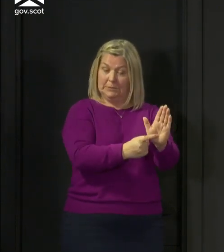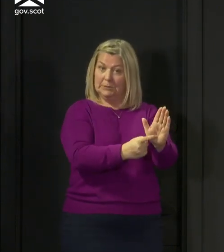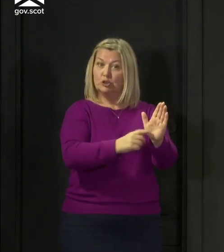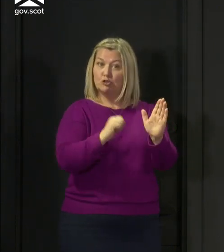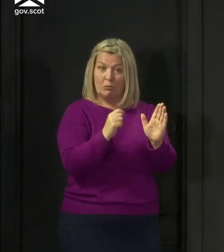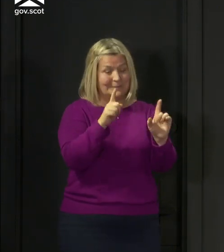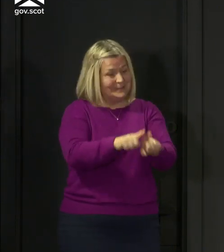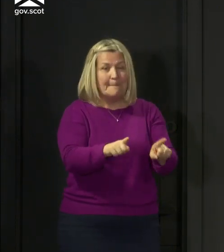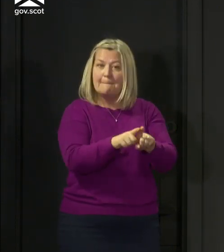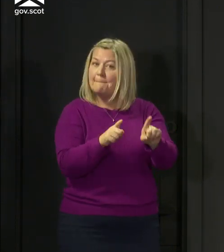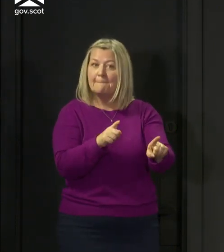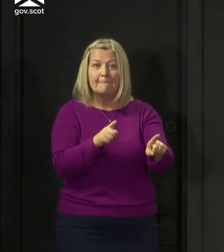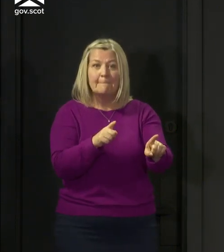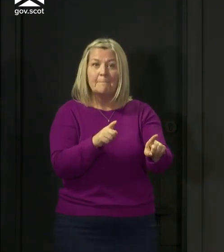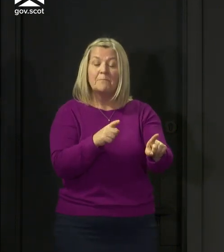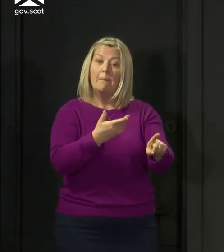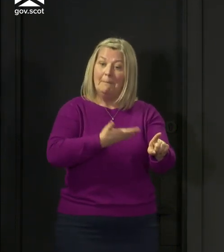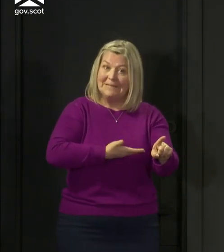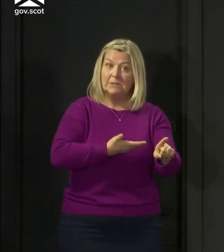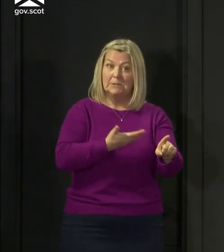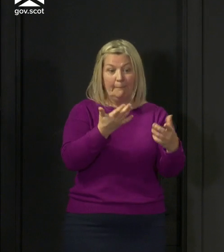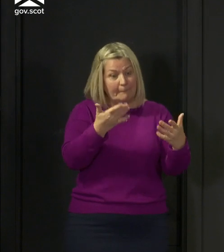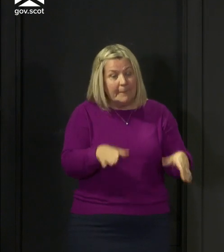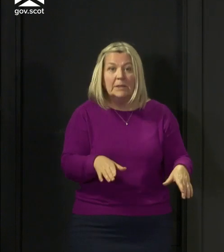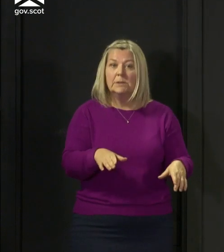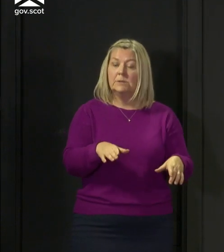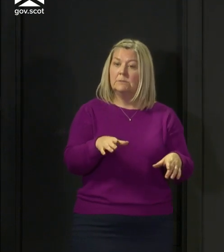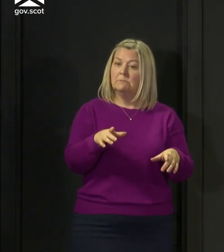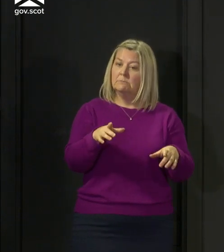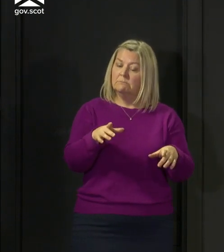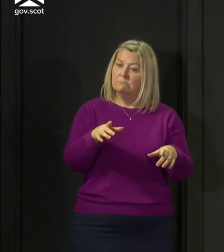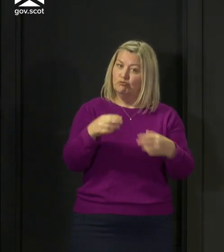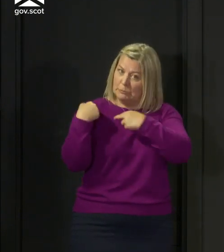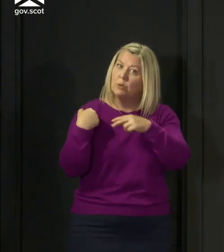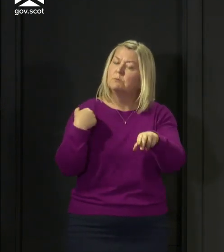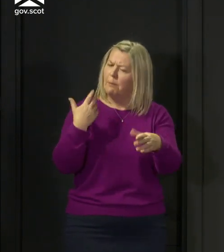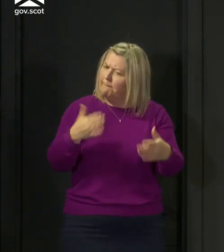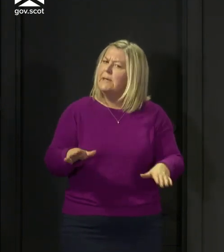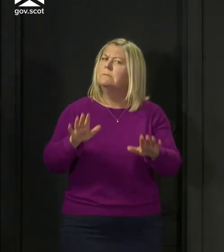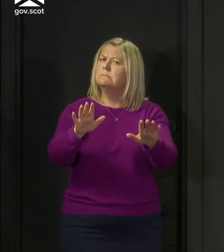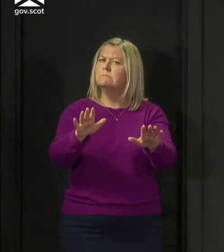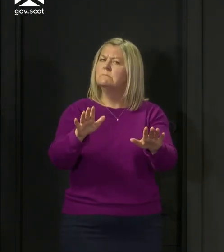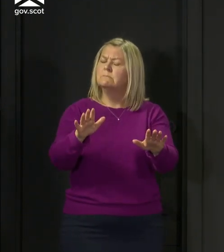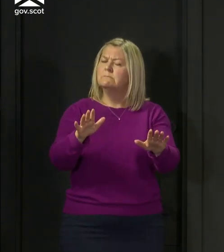not changed, businesses have been very, very responsible in how they have behaved thus